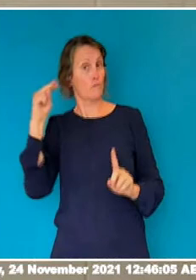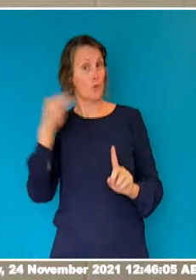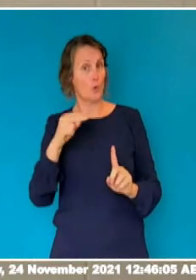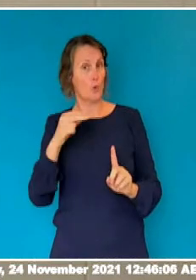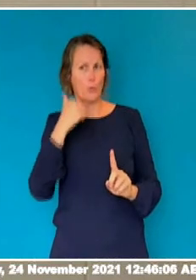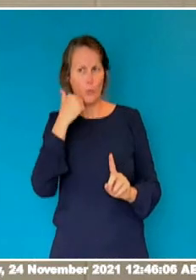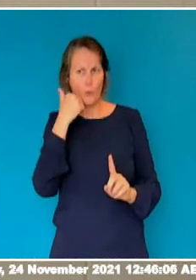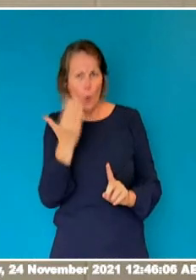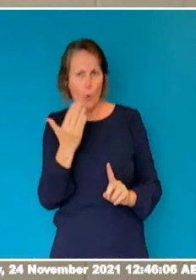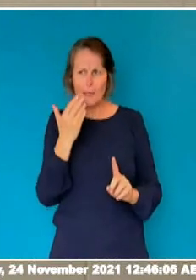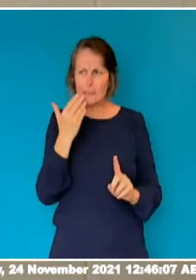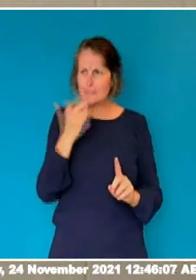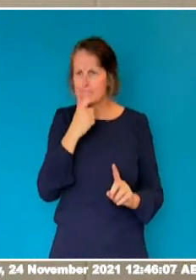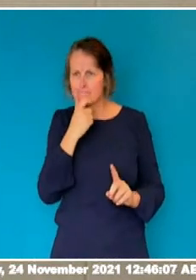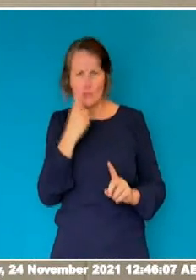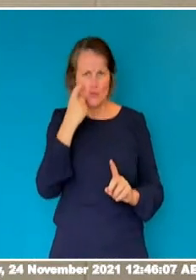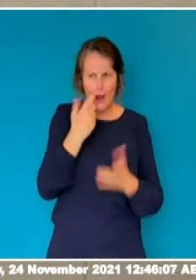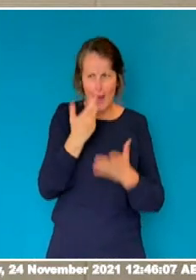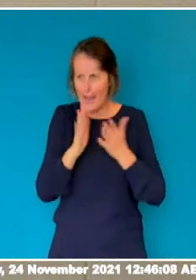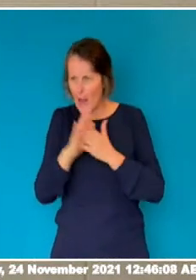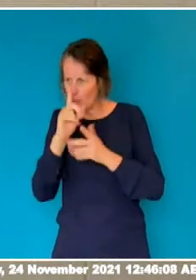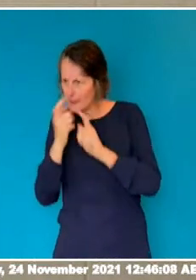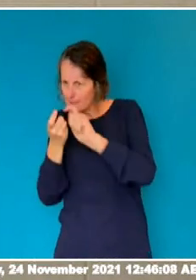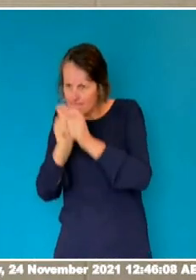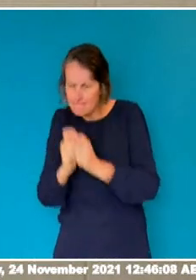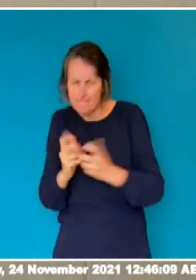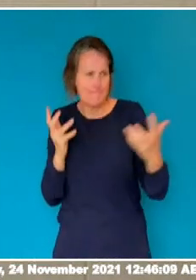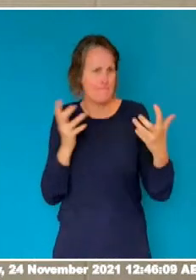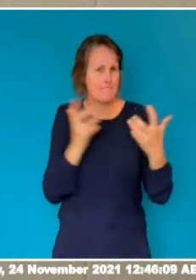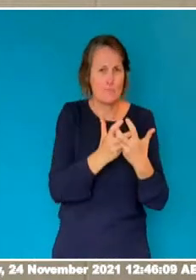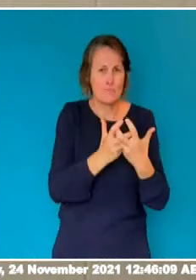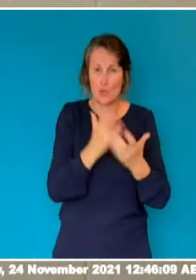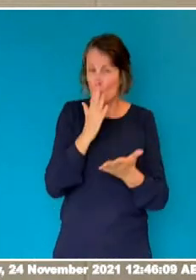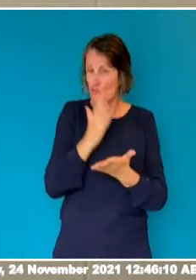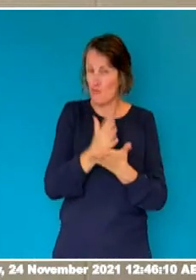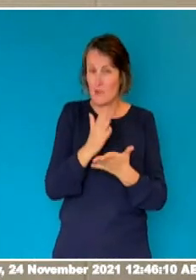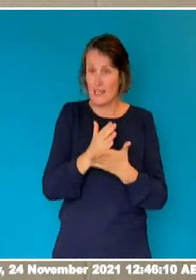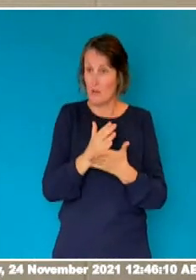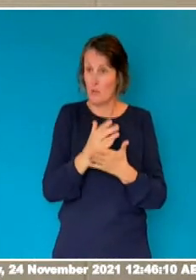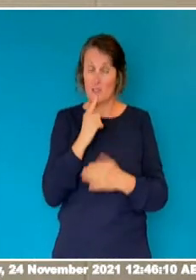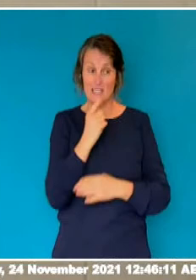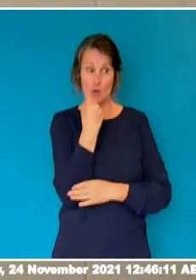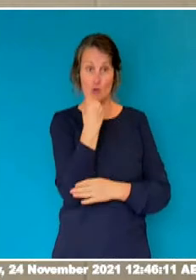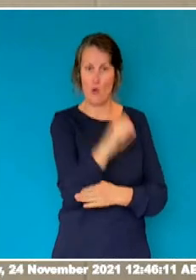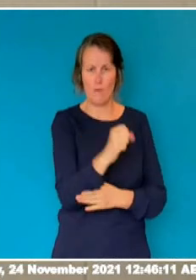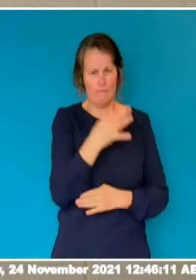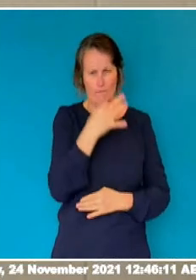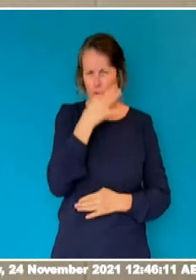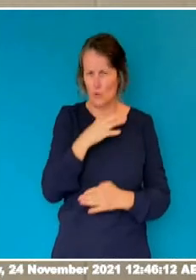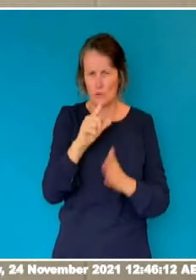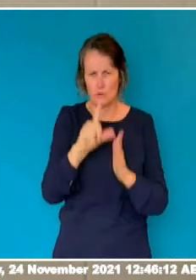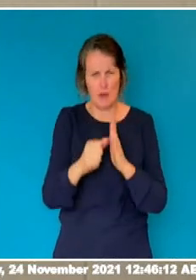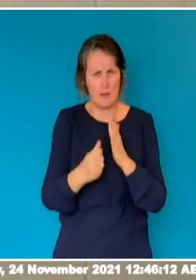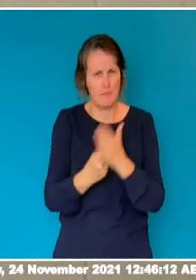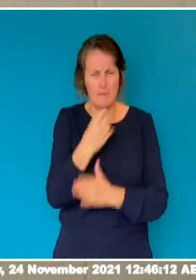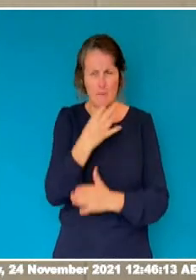reasonable adjustment and there are very limited instances, I believe, where we are unable to provide a reasonable adjustment.